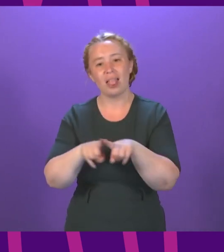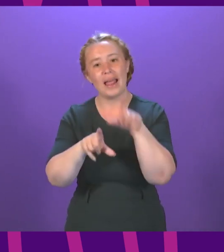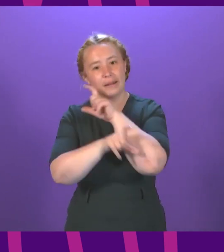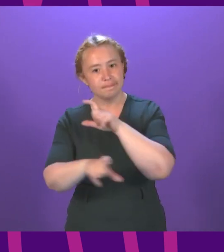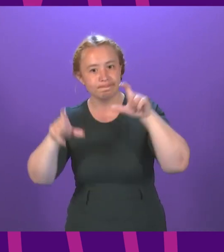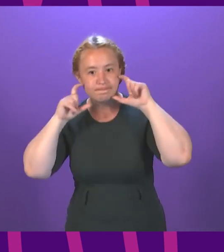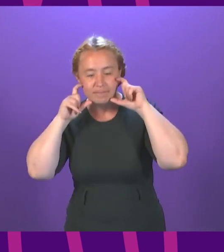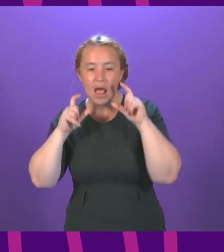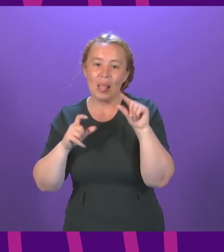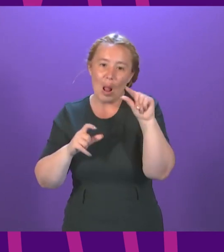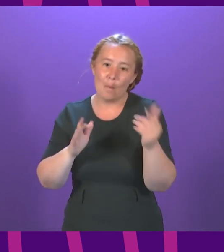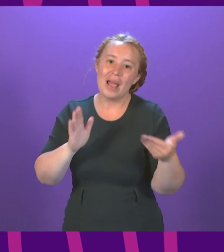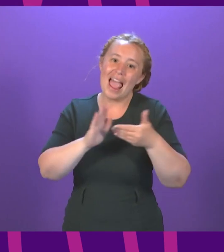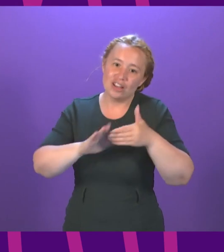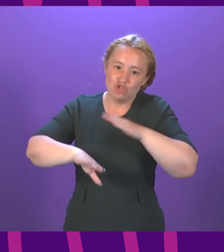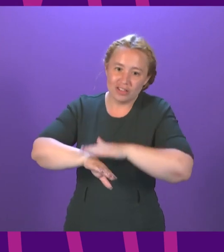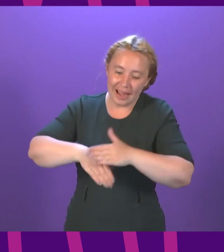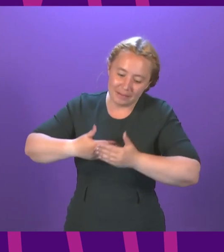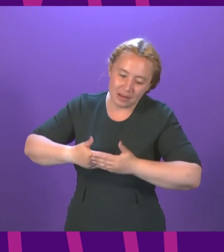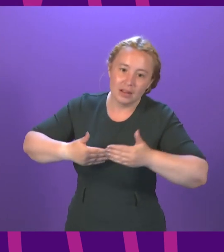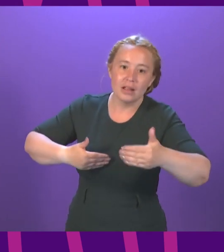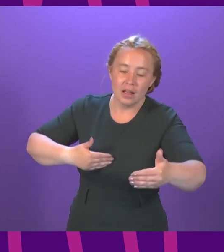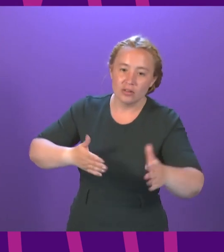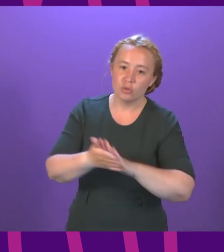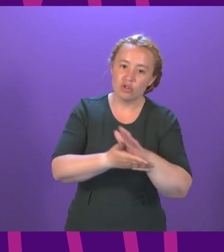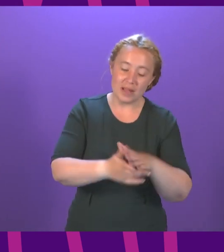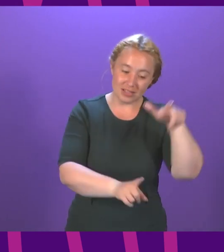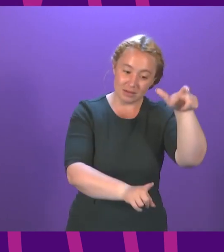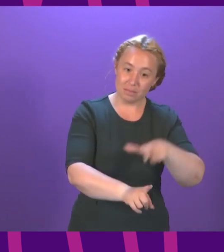for a bit longer than we might want to, in order to provide that sense of assurance.